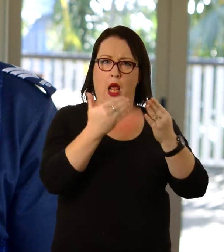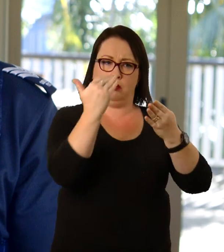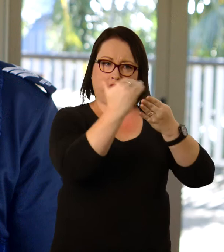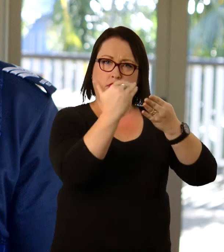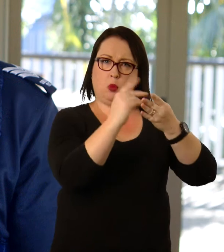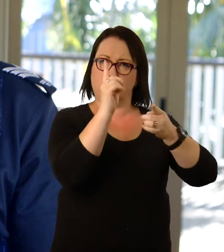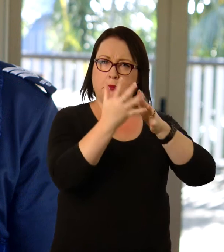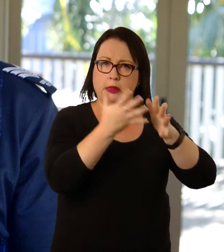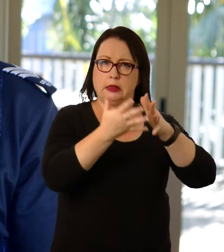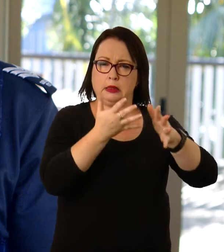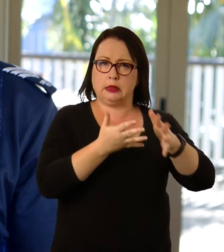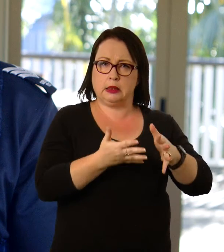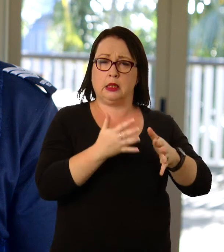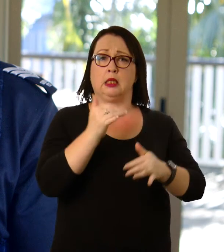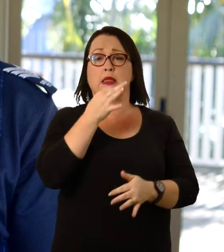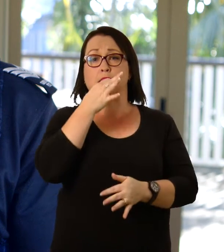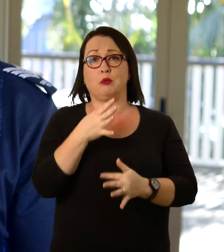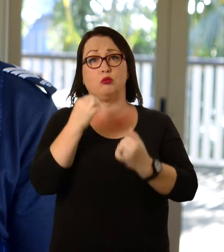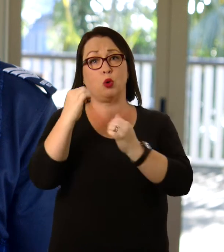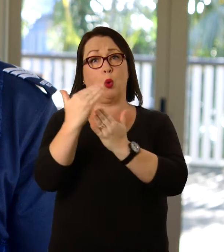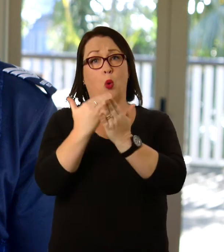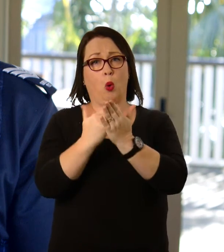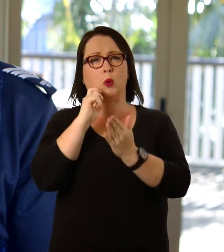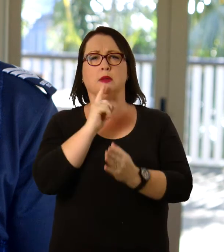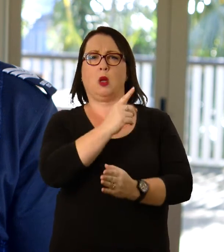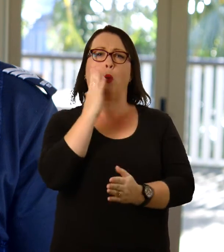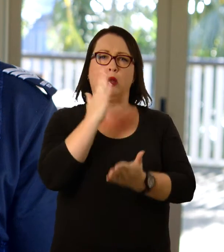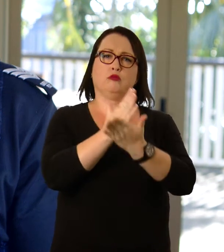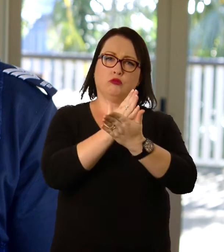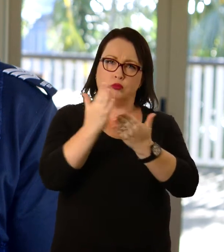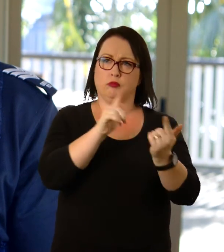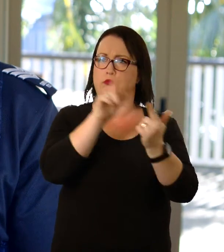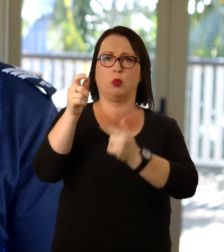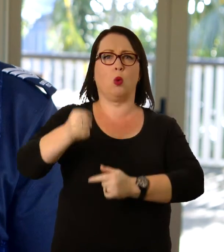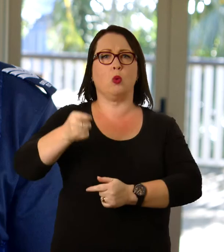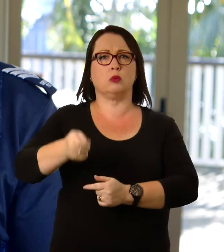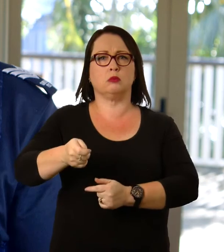If it's a Temporary Protection Order, you will also be told when you have to go to court.